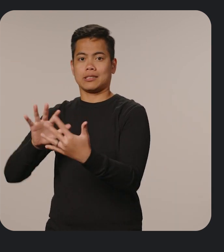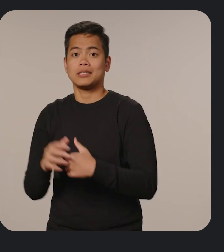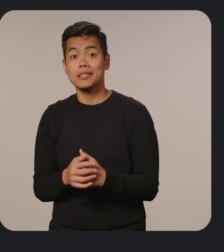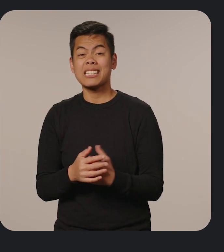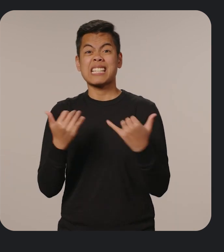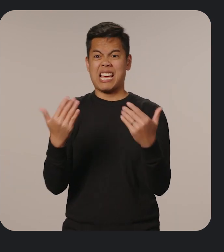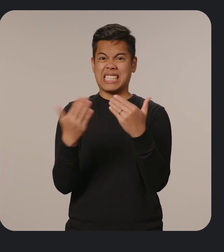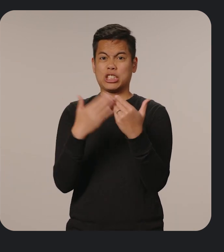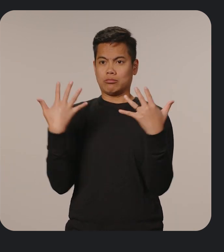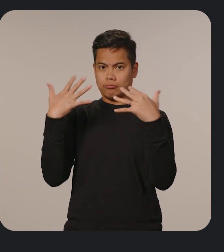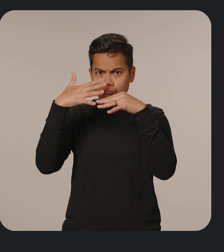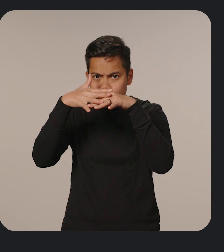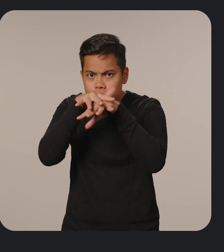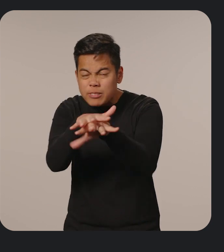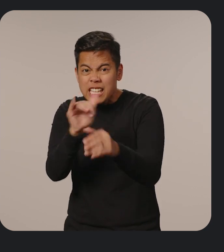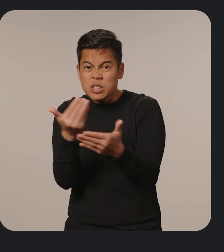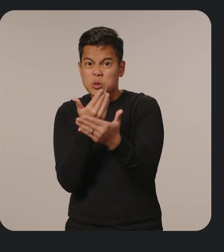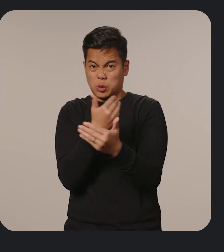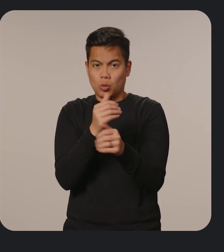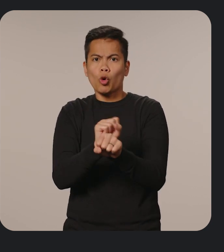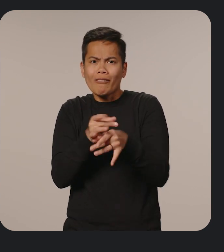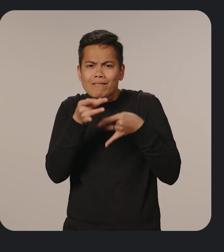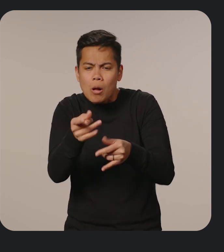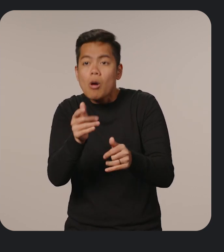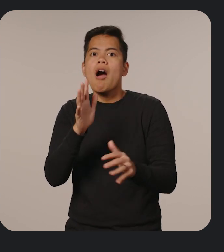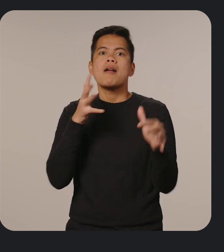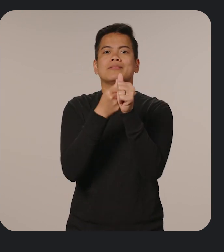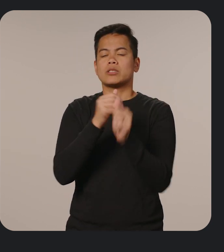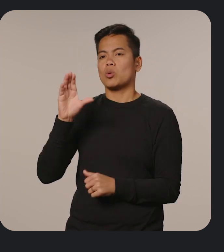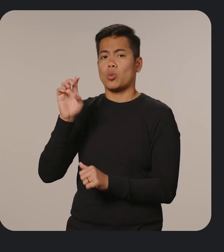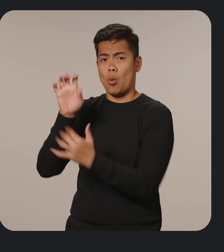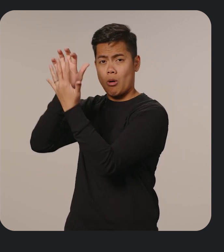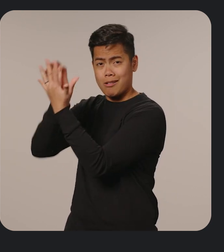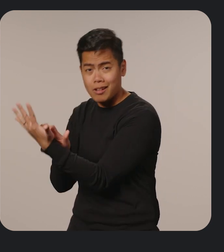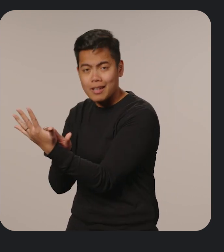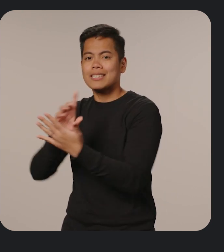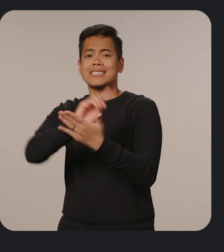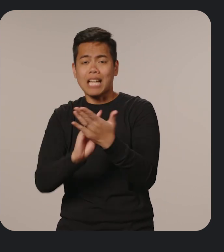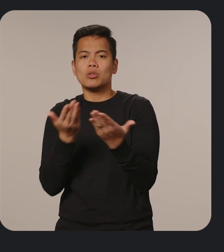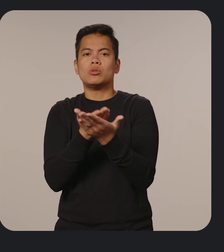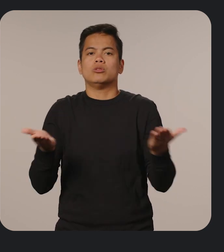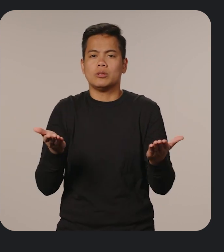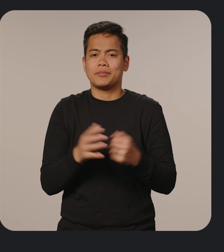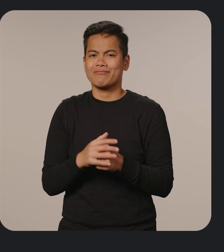into your workflow with our updated code and design resources. This includes a complete component library